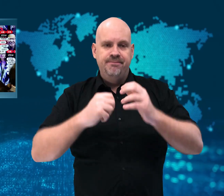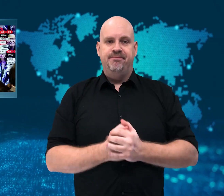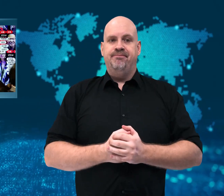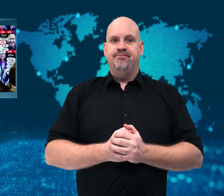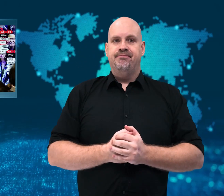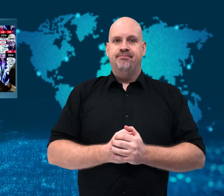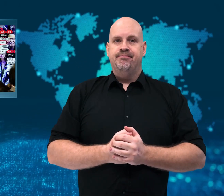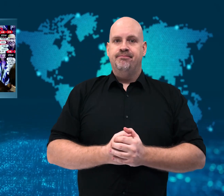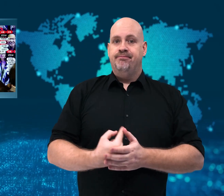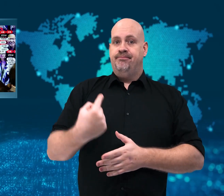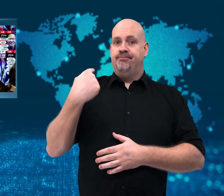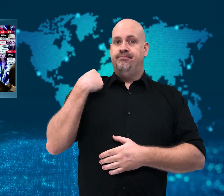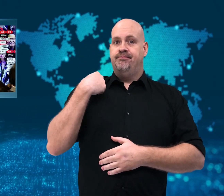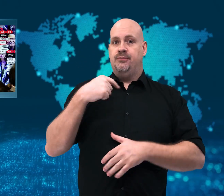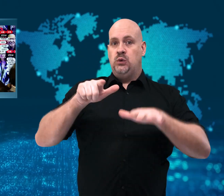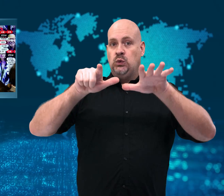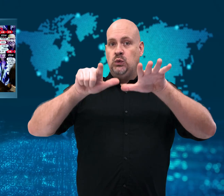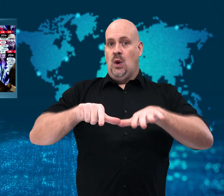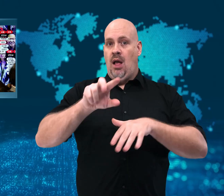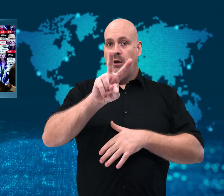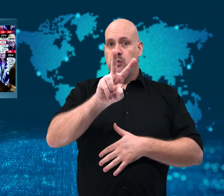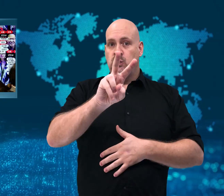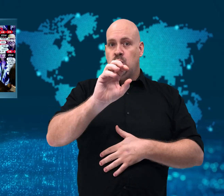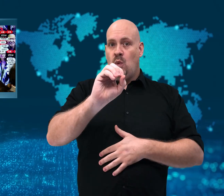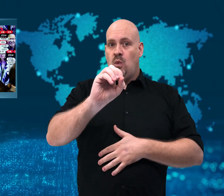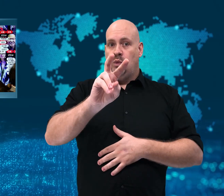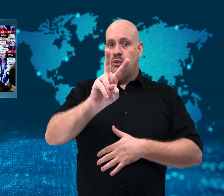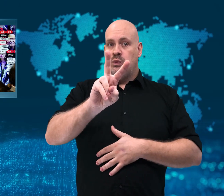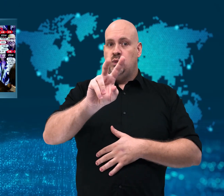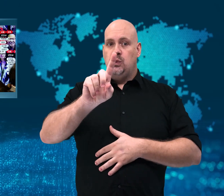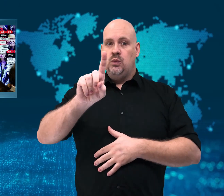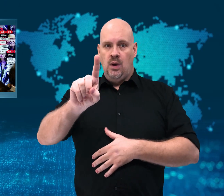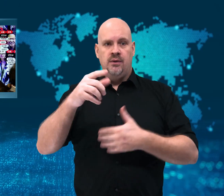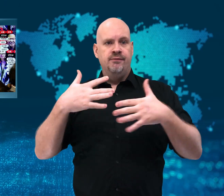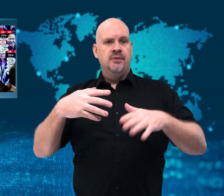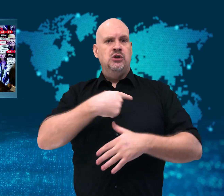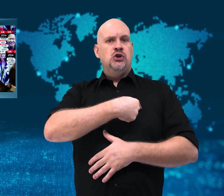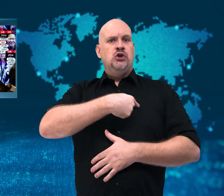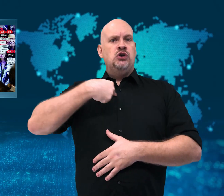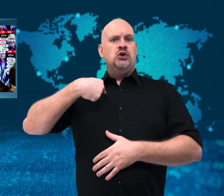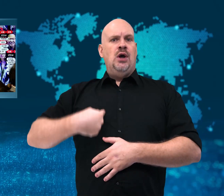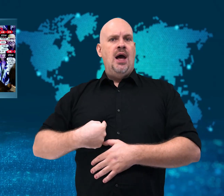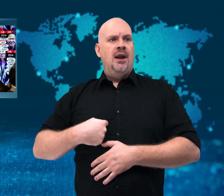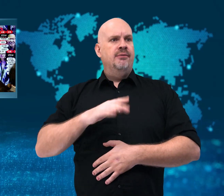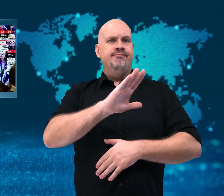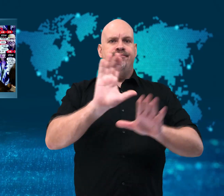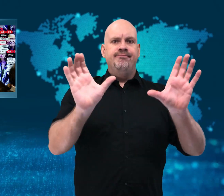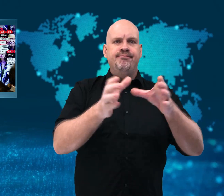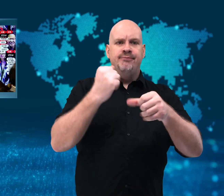Chinese companies were encouraged to compete for a contract